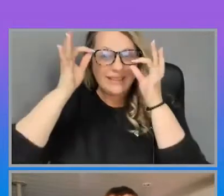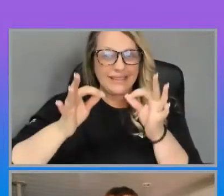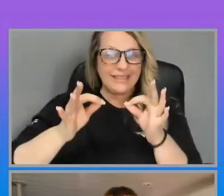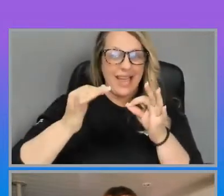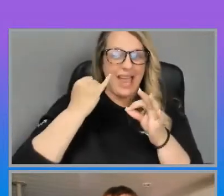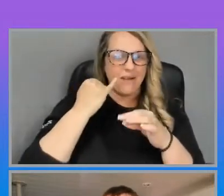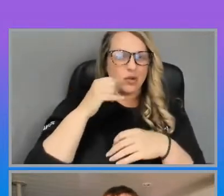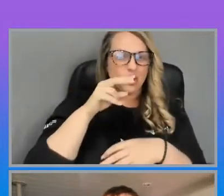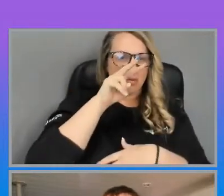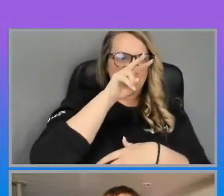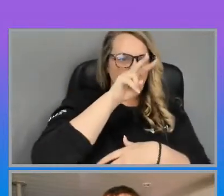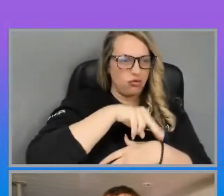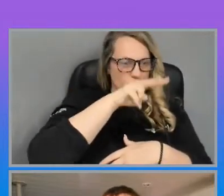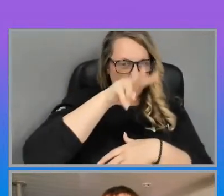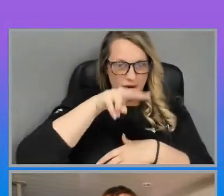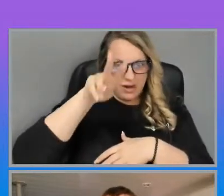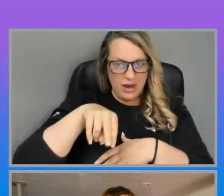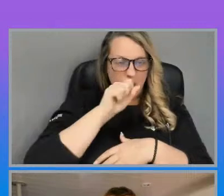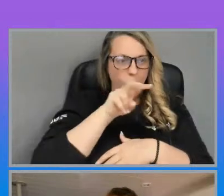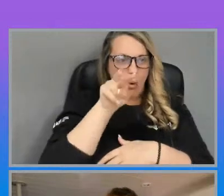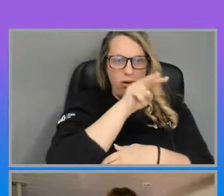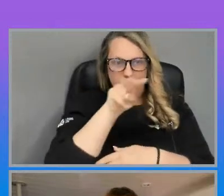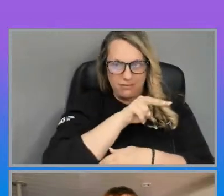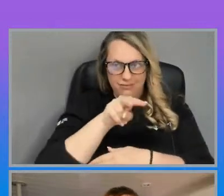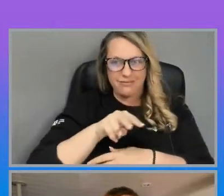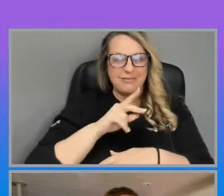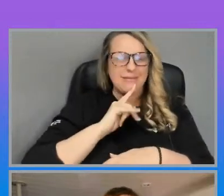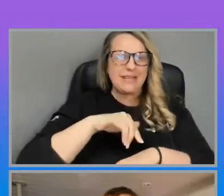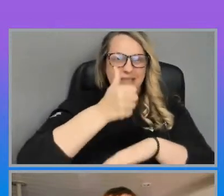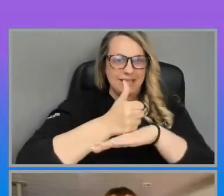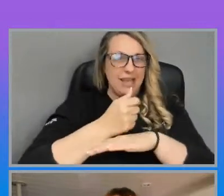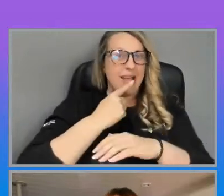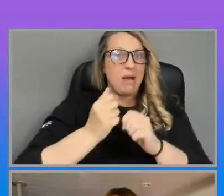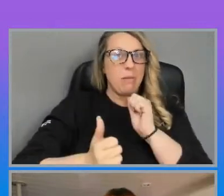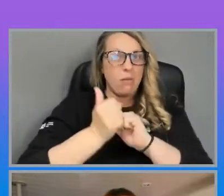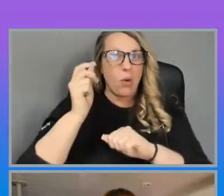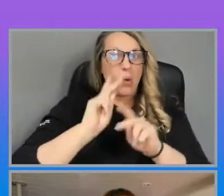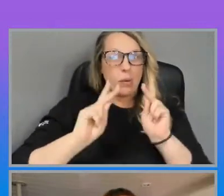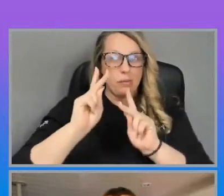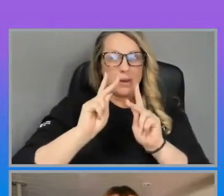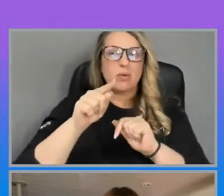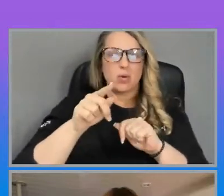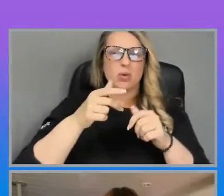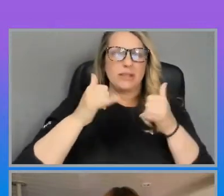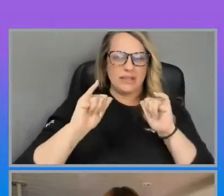should be read by rows or columns and set it. I think for